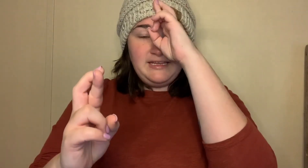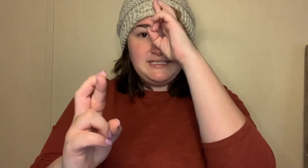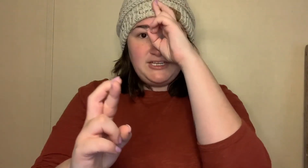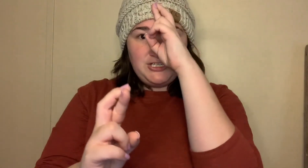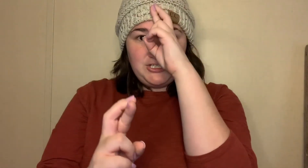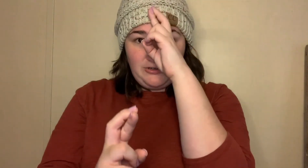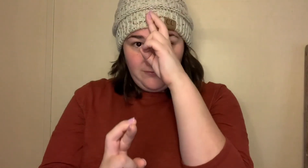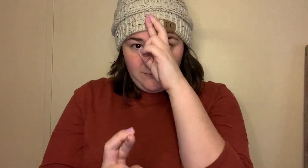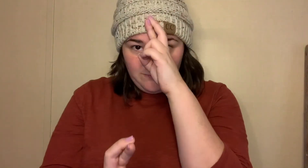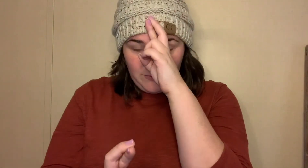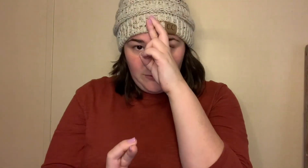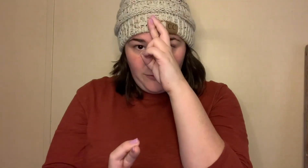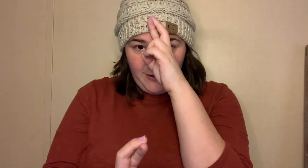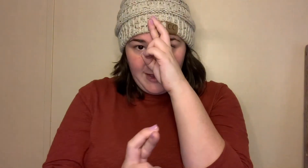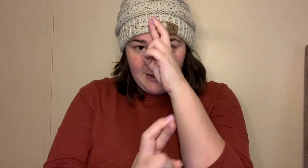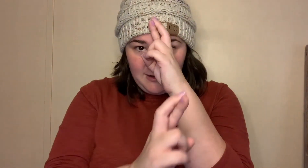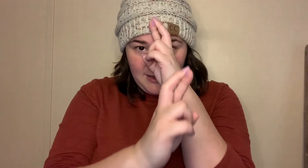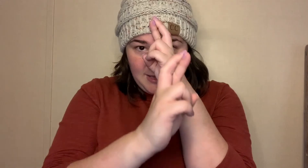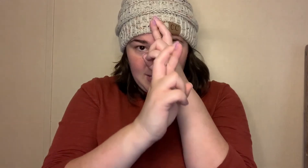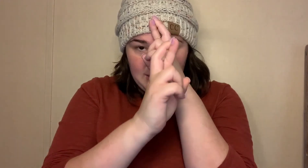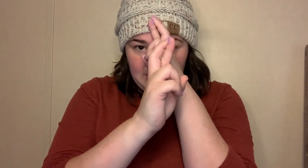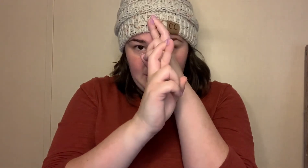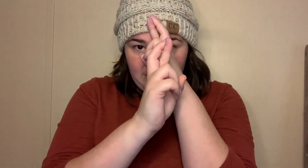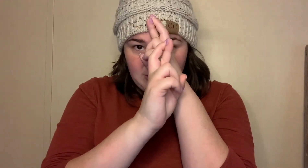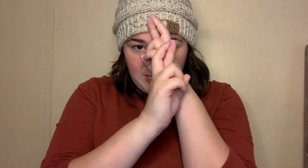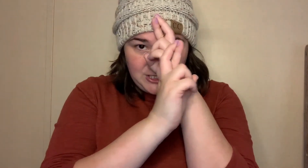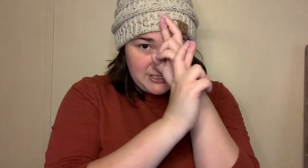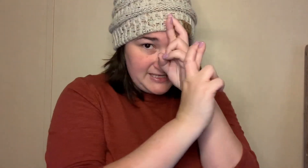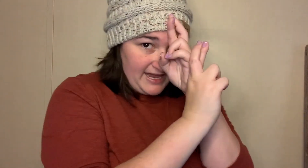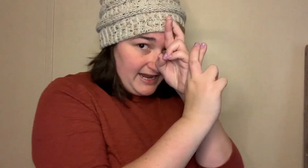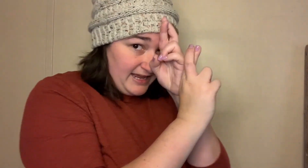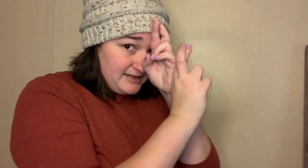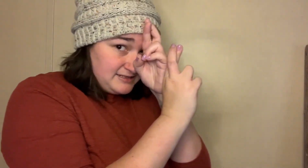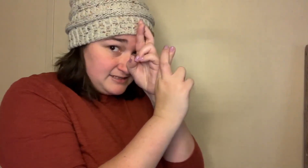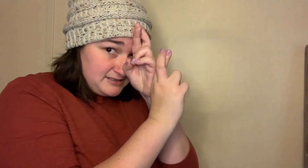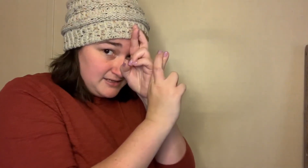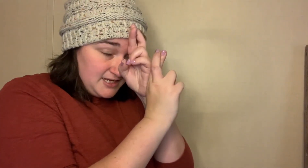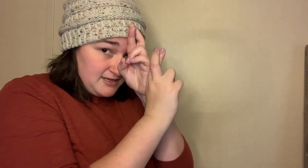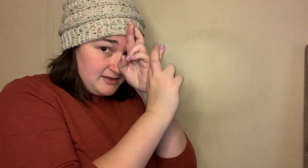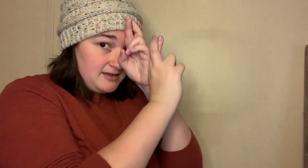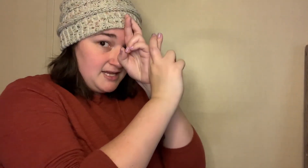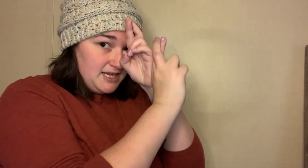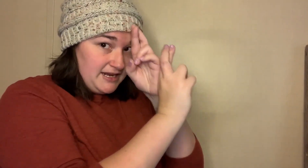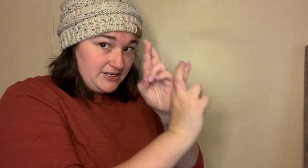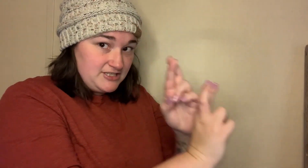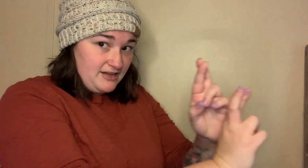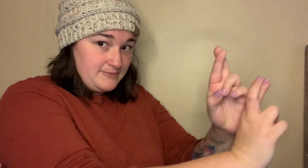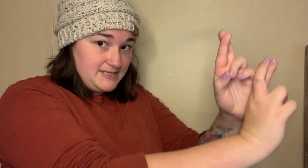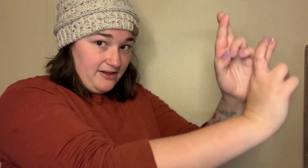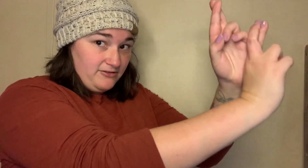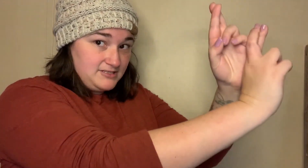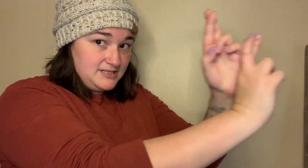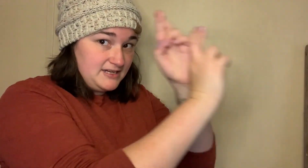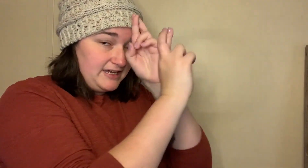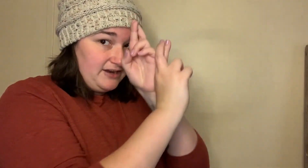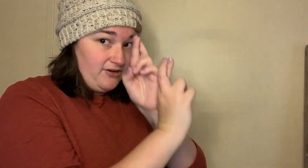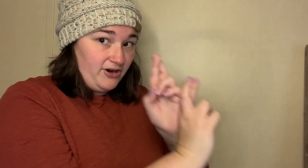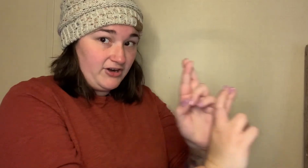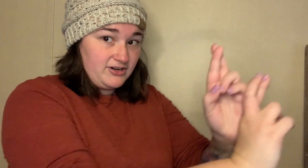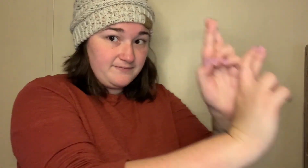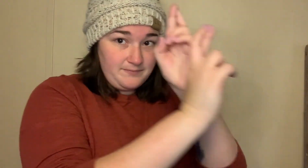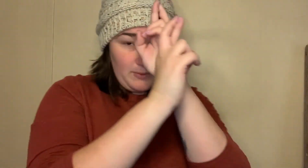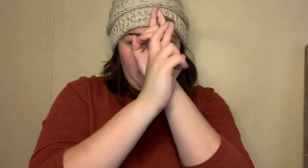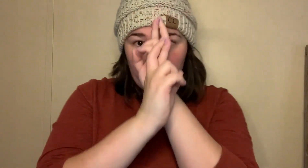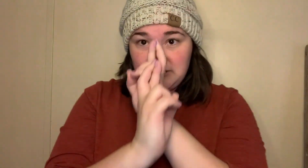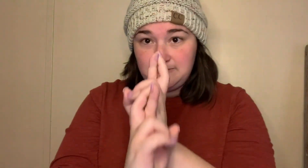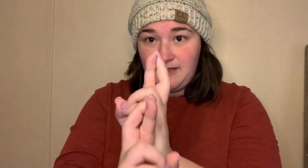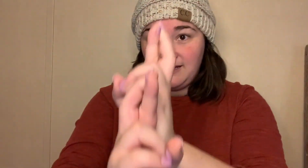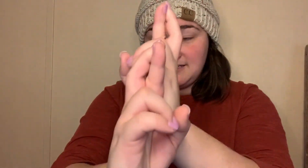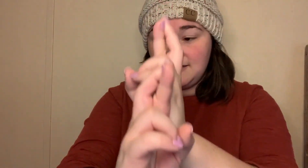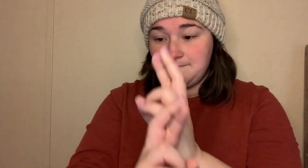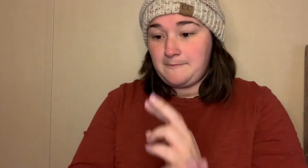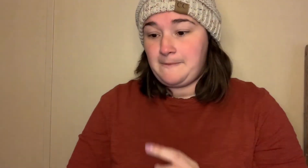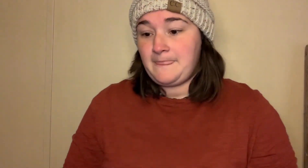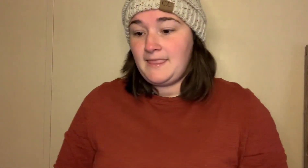touches your your forehead the other touches that hand and it just comes out in an arc